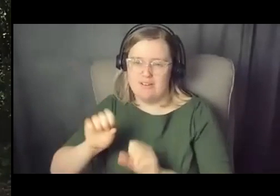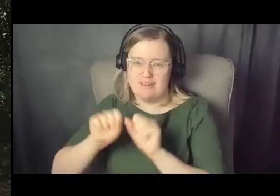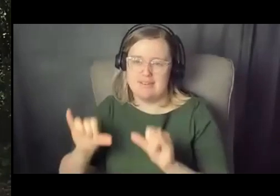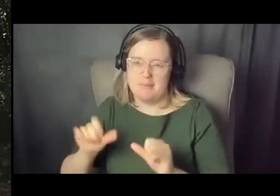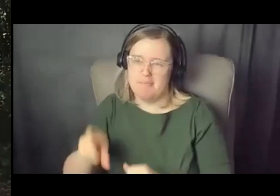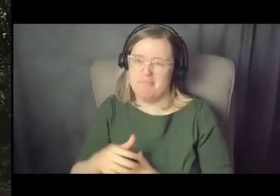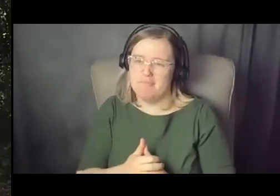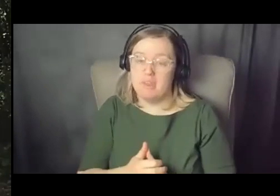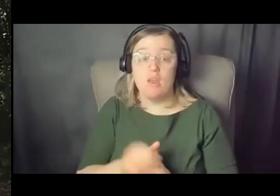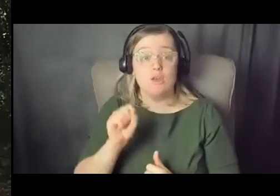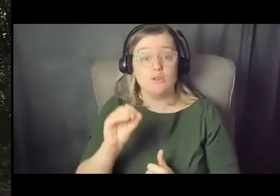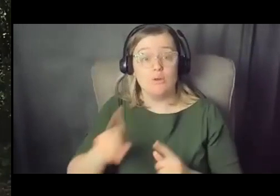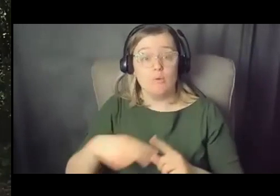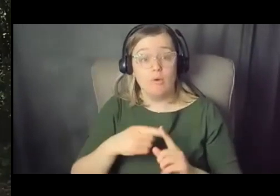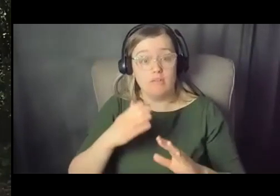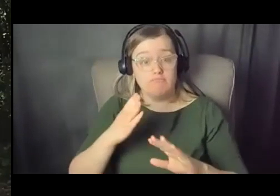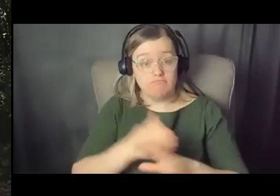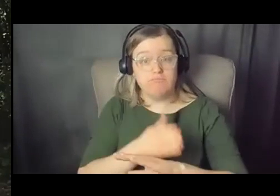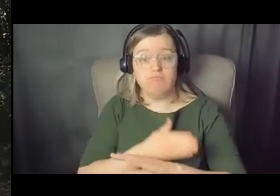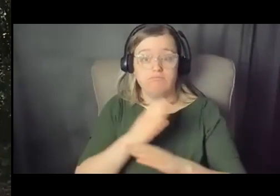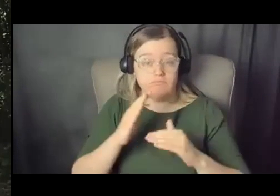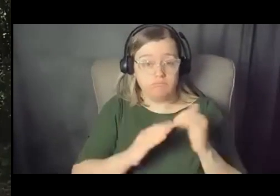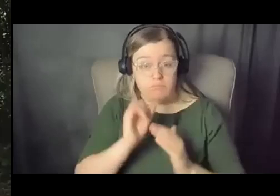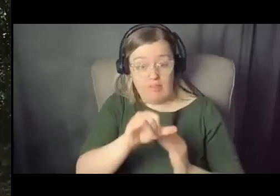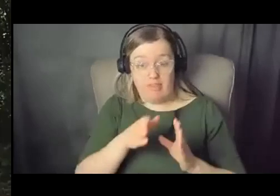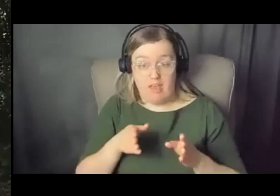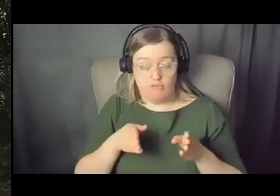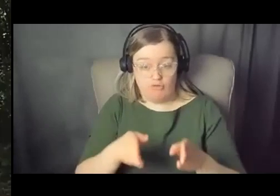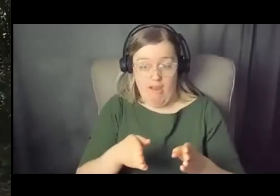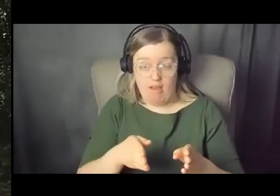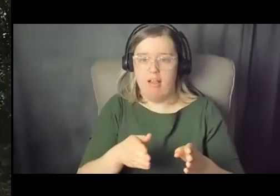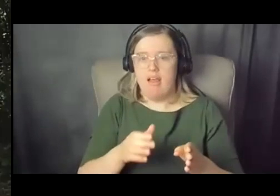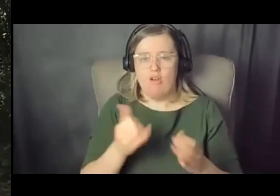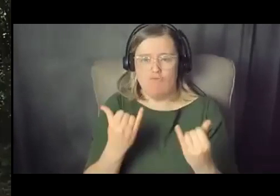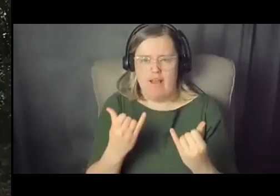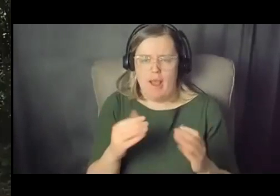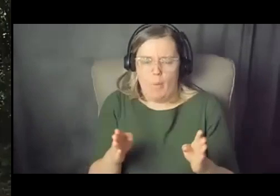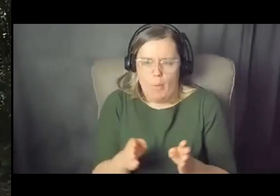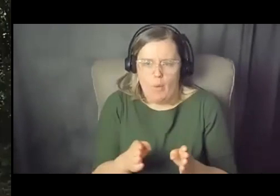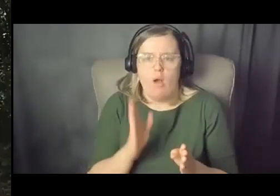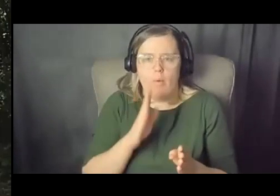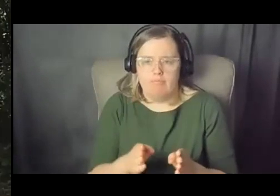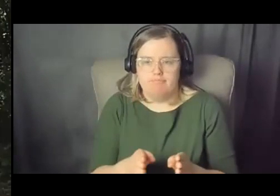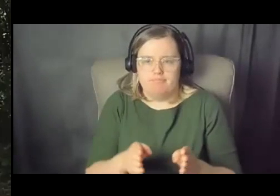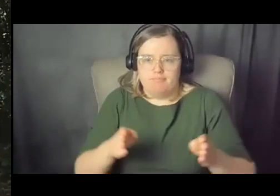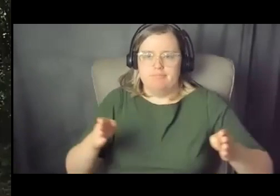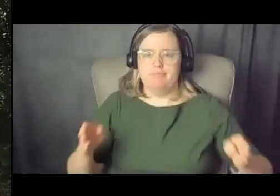So when we rebuild the trail in this area, it will be slightly wider and slightly flatter than it is right now.